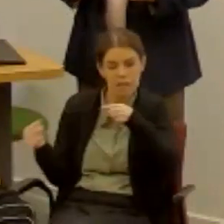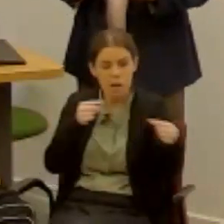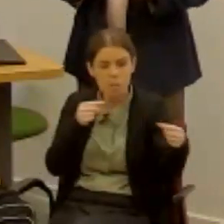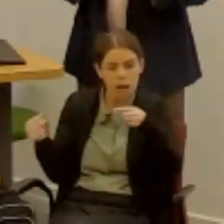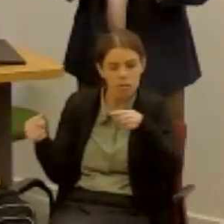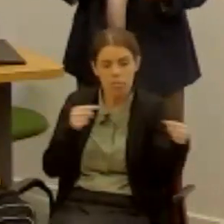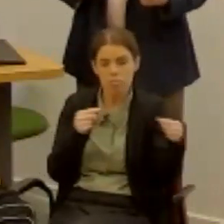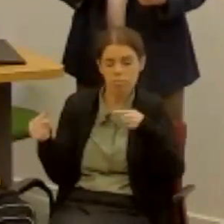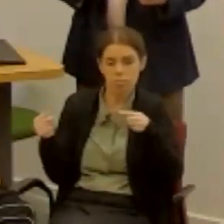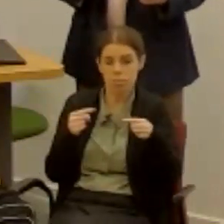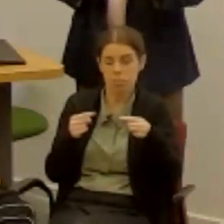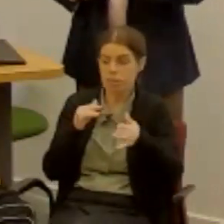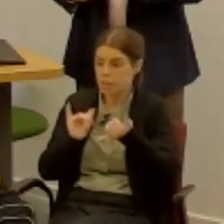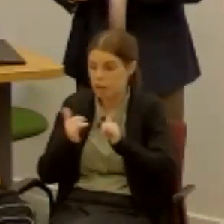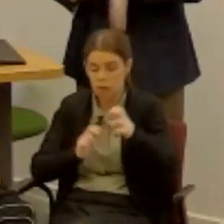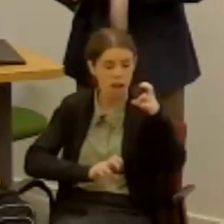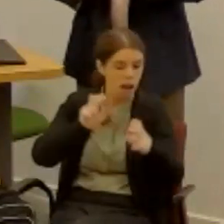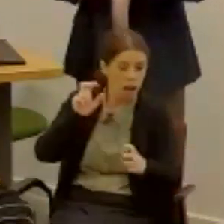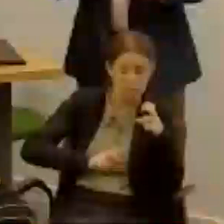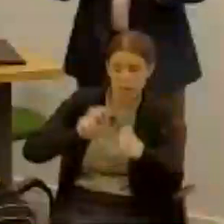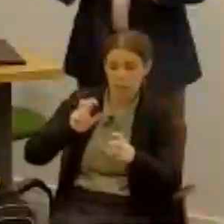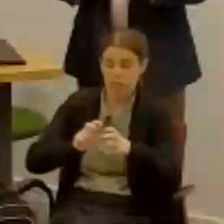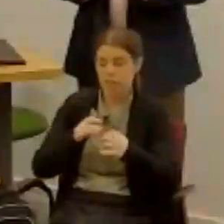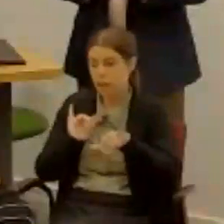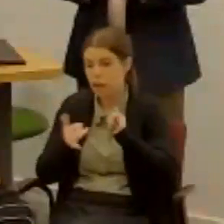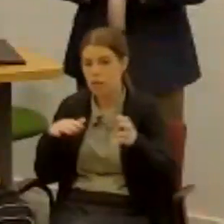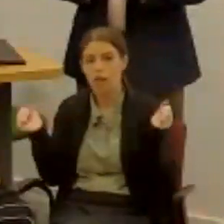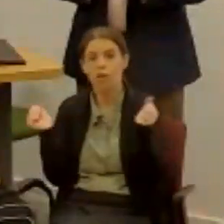and we sometimes argue and sometimes agree. And at the end of a couple of days process.